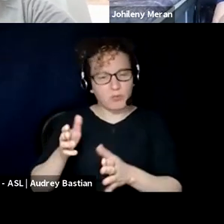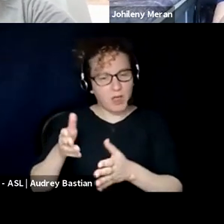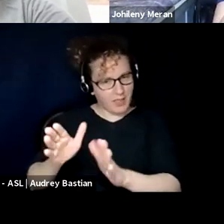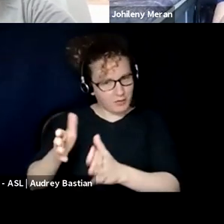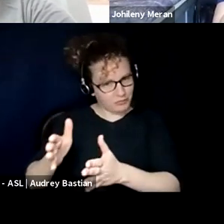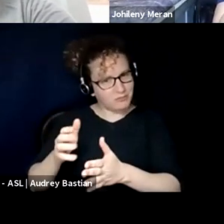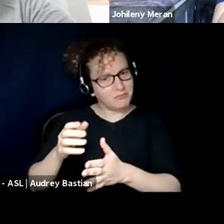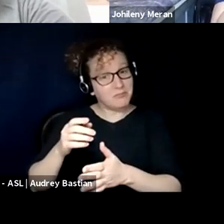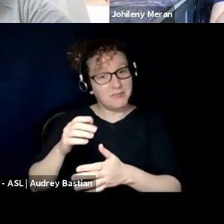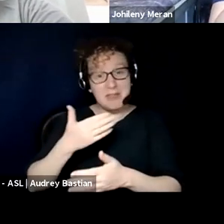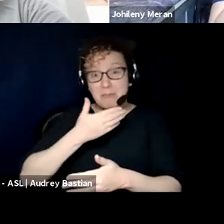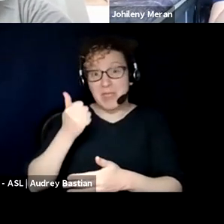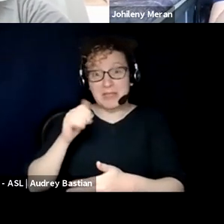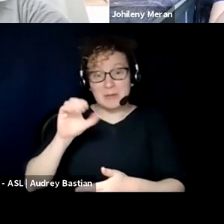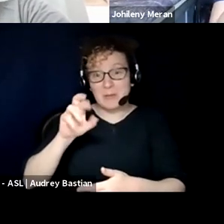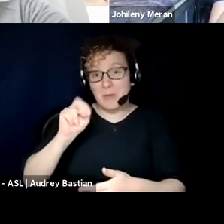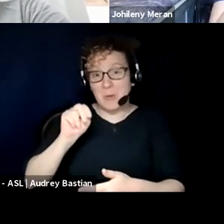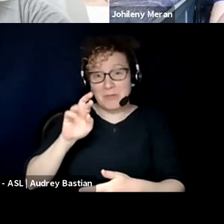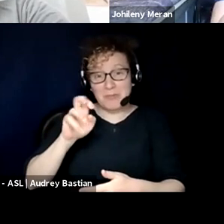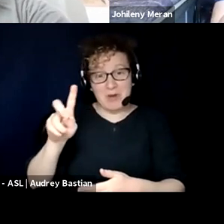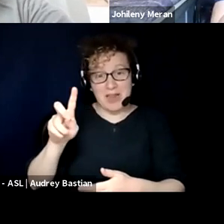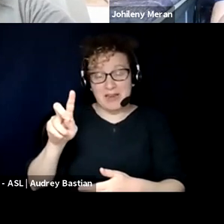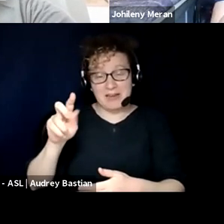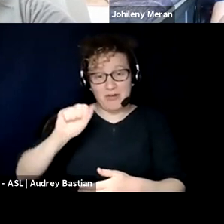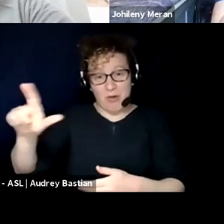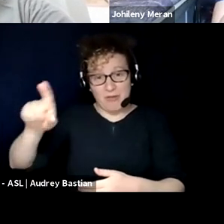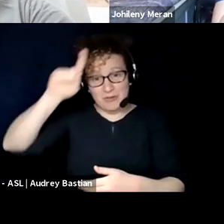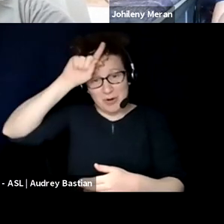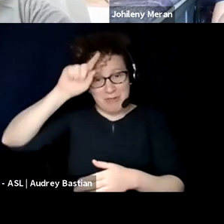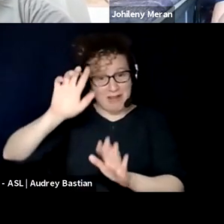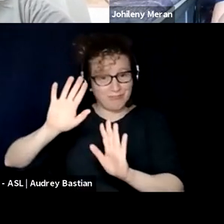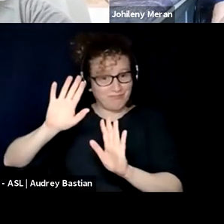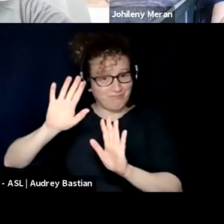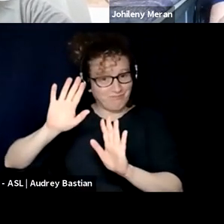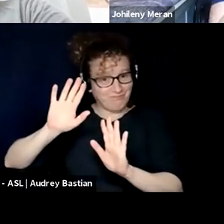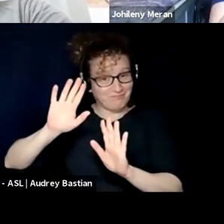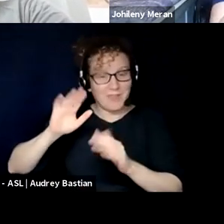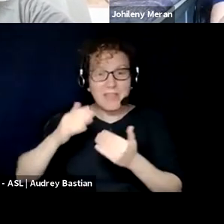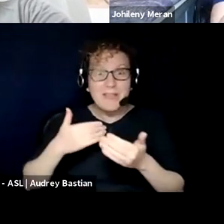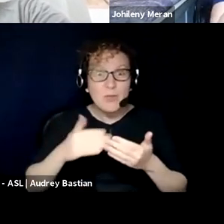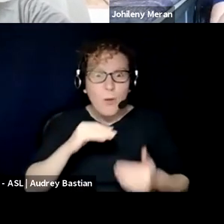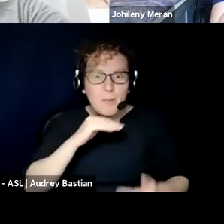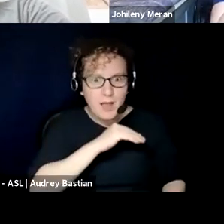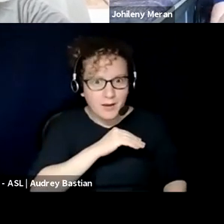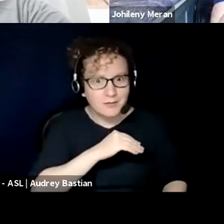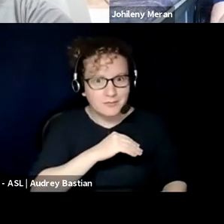she had the best cornbread and all of Germany, even if it is a lie from the pit of hell.